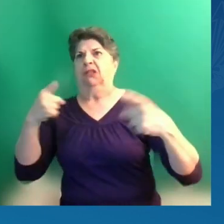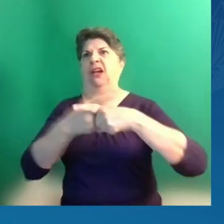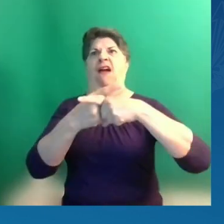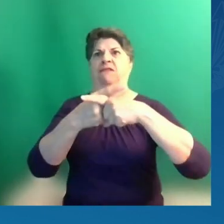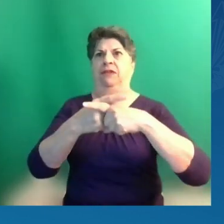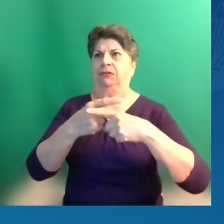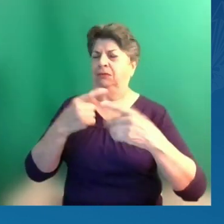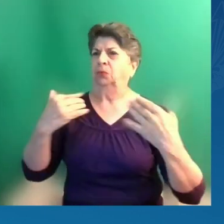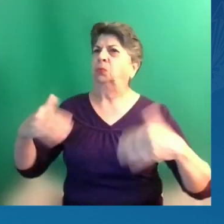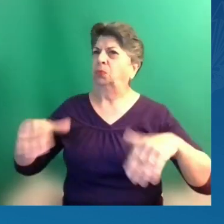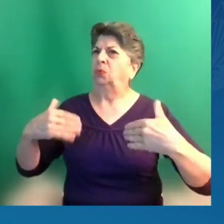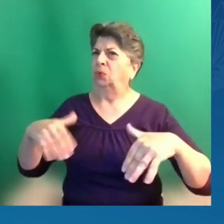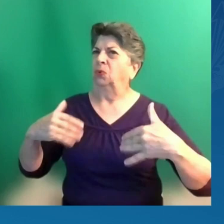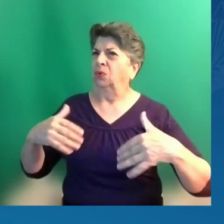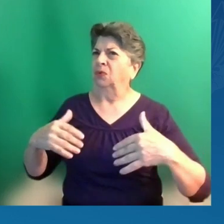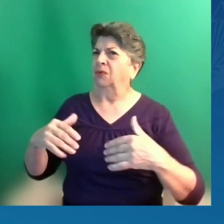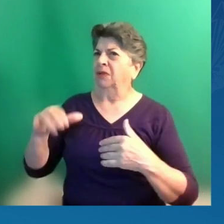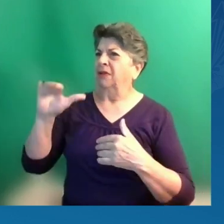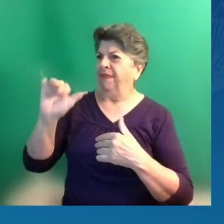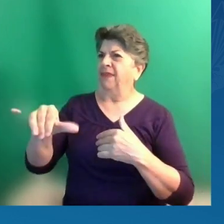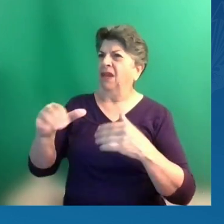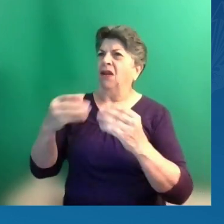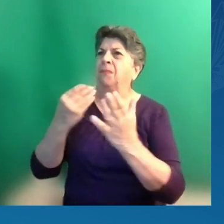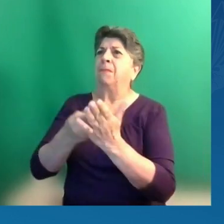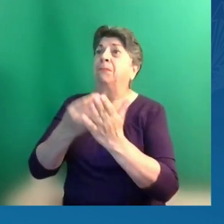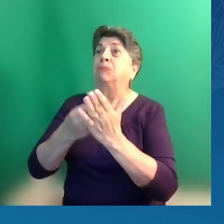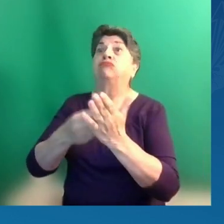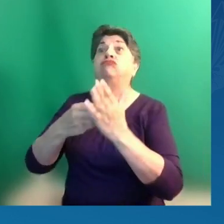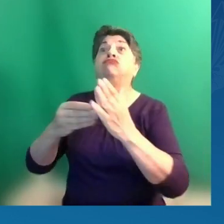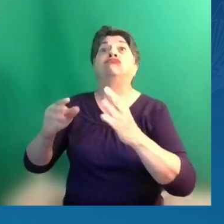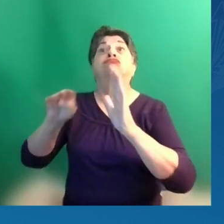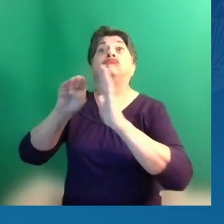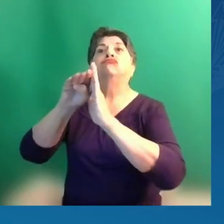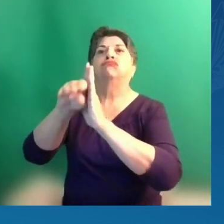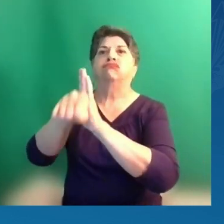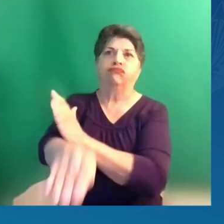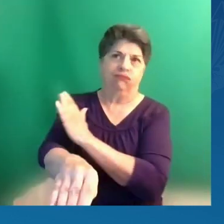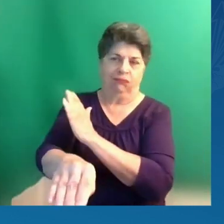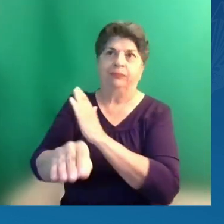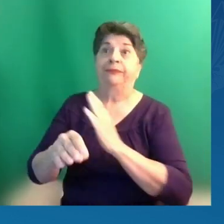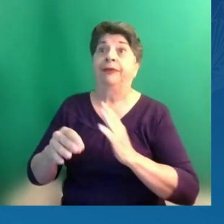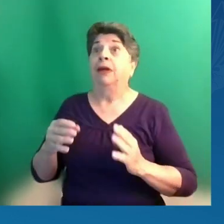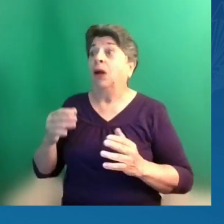and disrupt supply chains. Both of these extreme event types can contribute to instability,